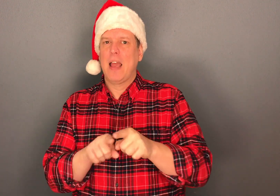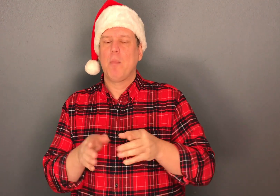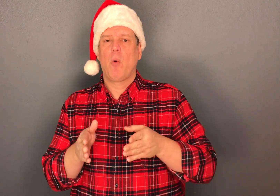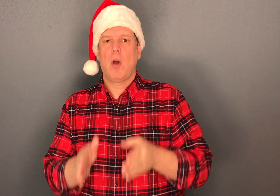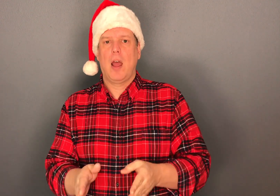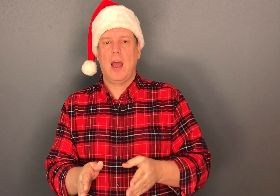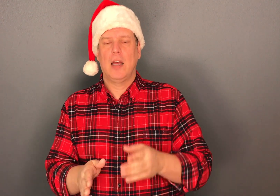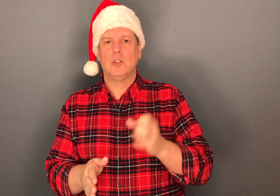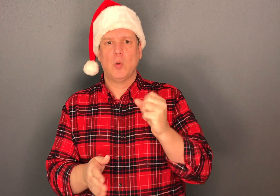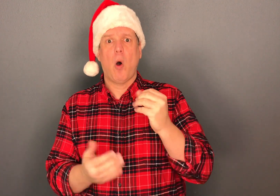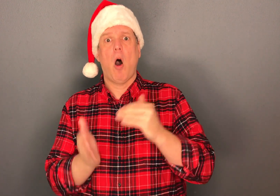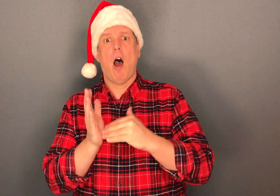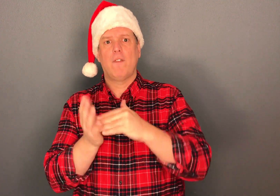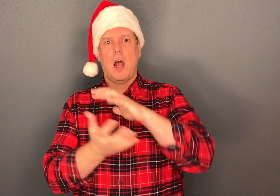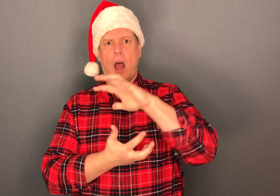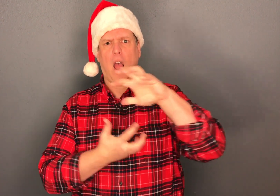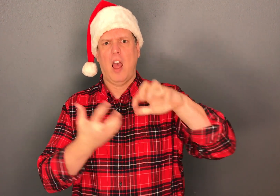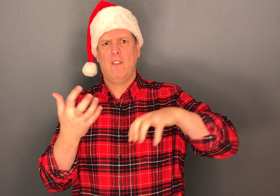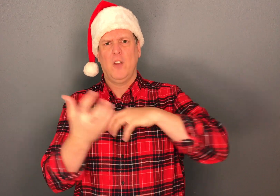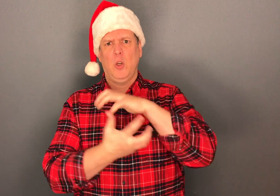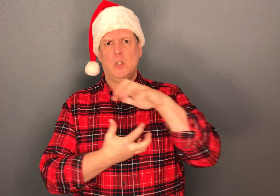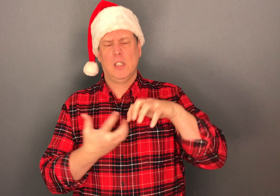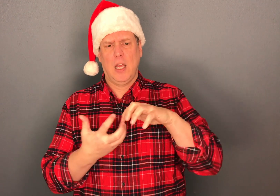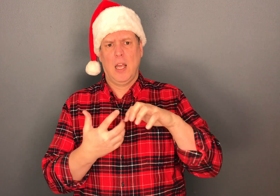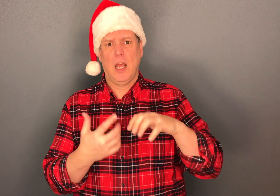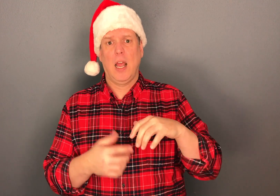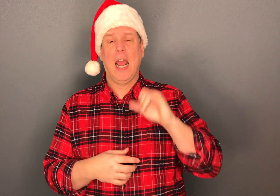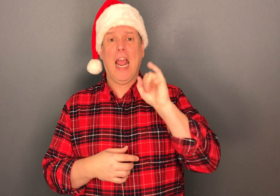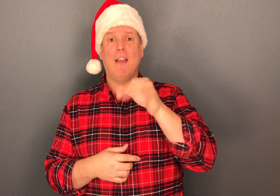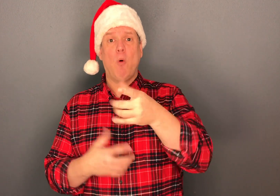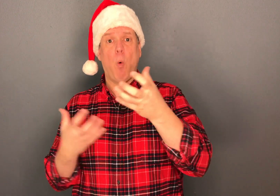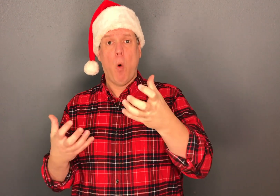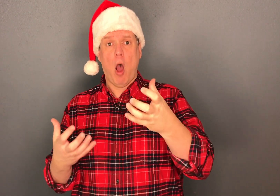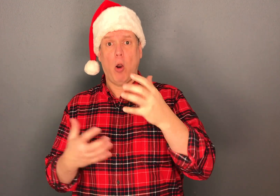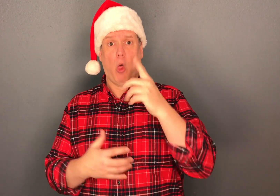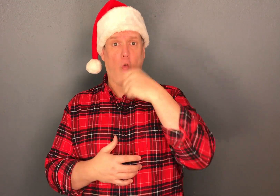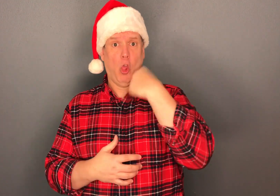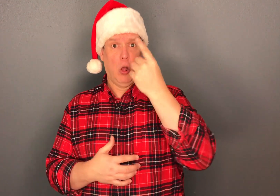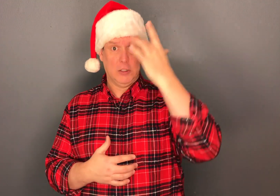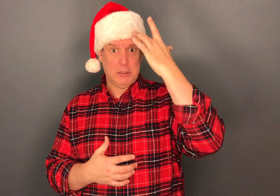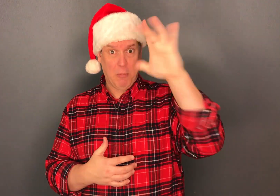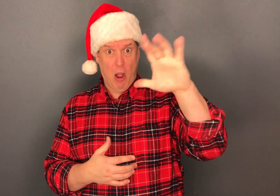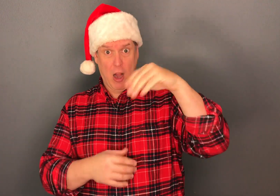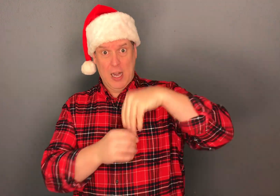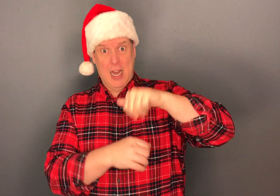prone to use indication where English is not so it's a bit confusing if you want